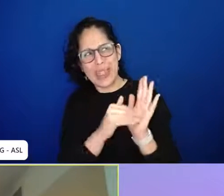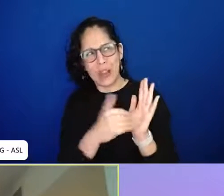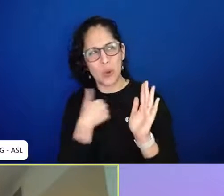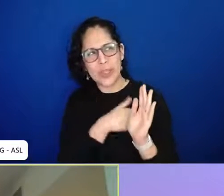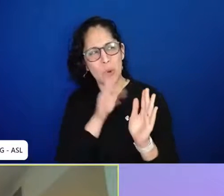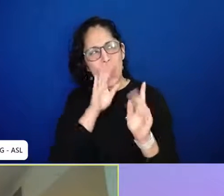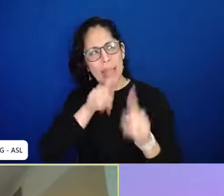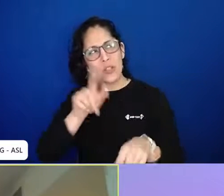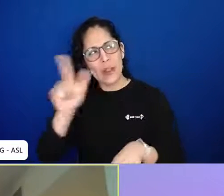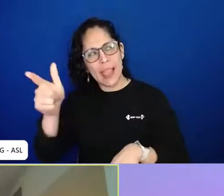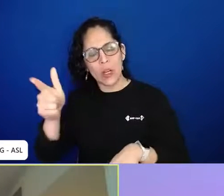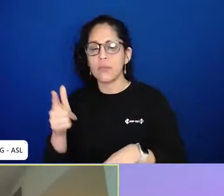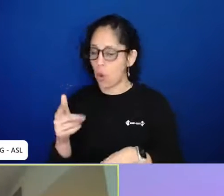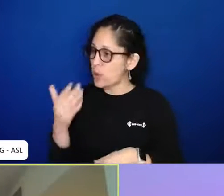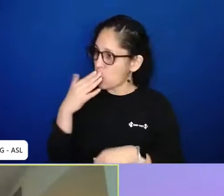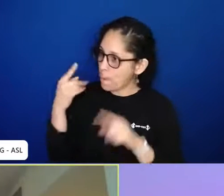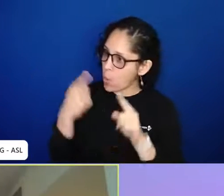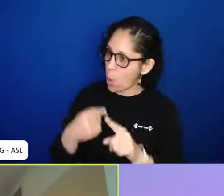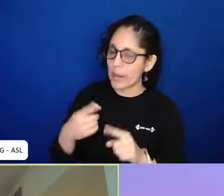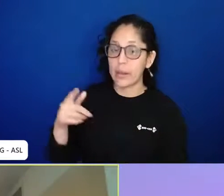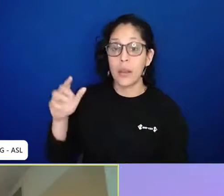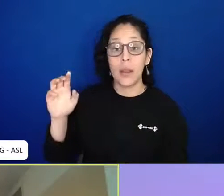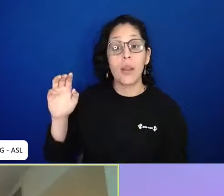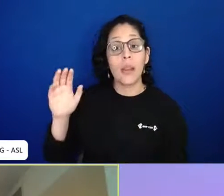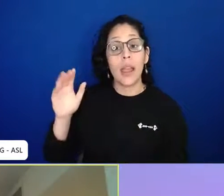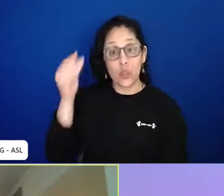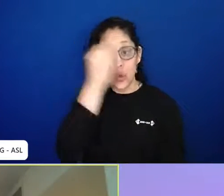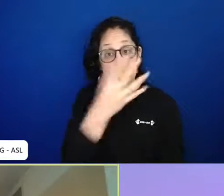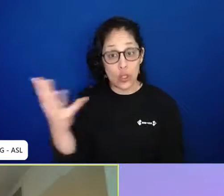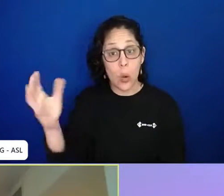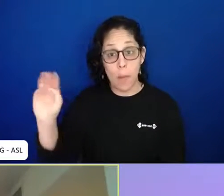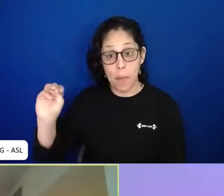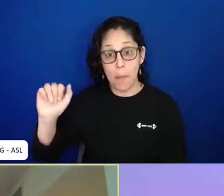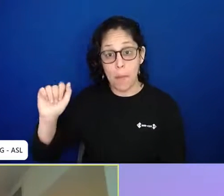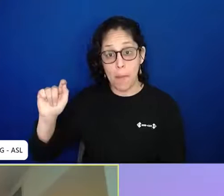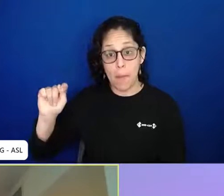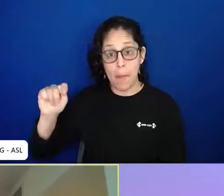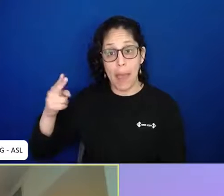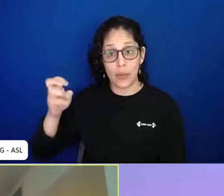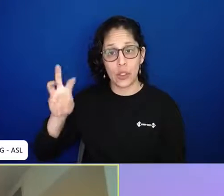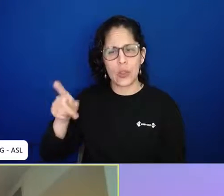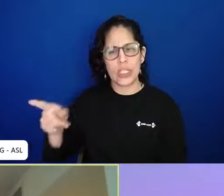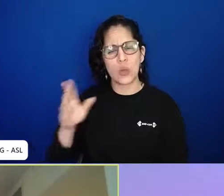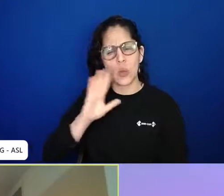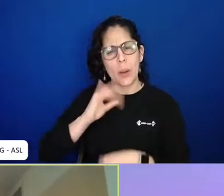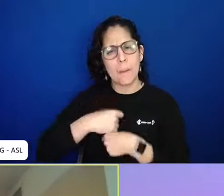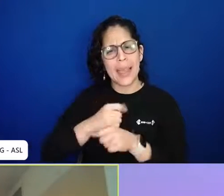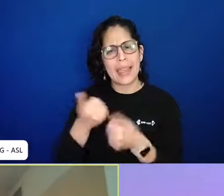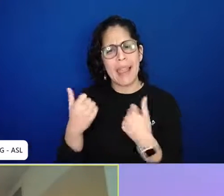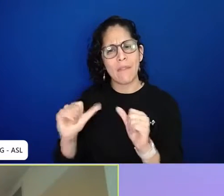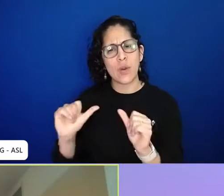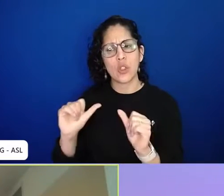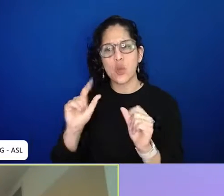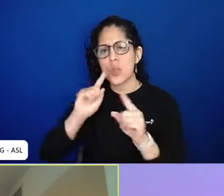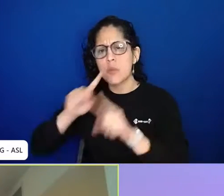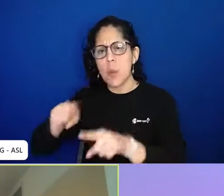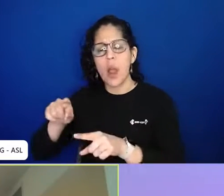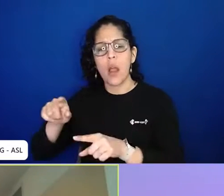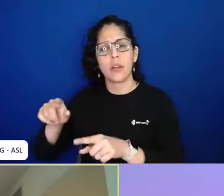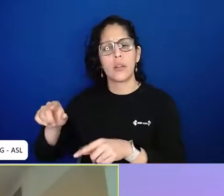were looking for, please re ask the question so I can get you what looking for. Peerk [Amanda Fierro] Thank you that's actually a great point